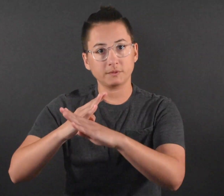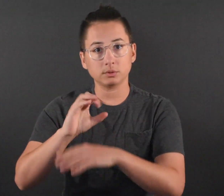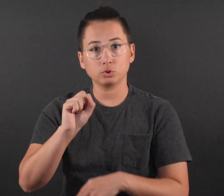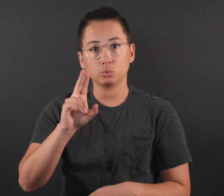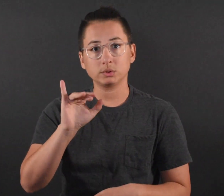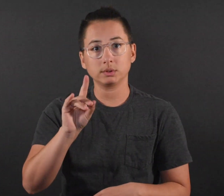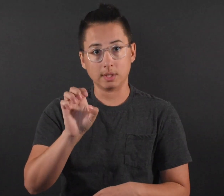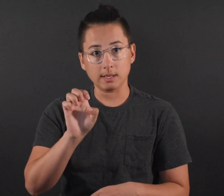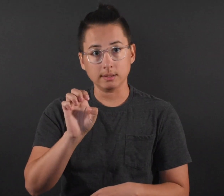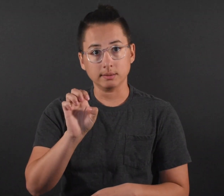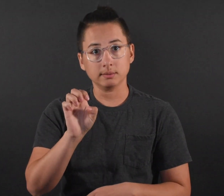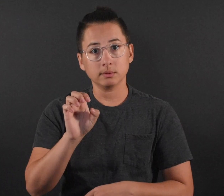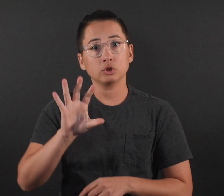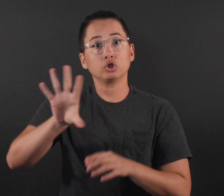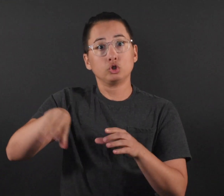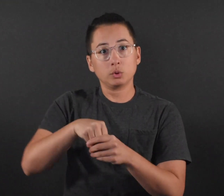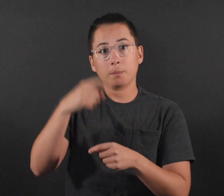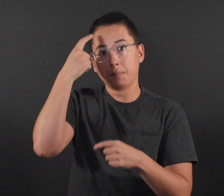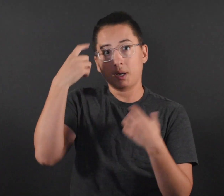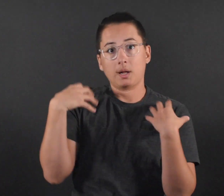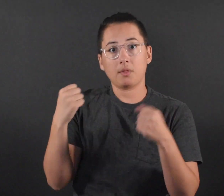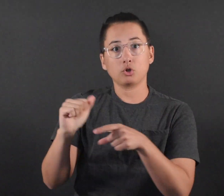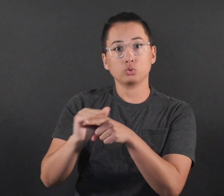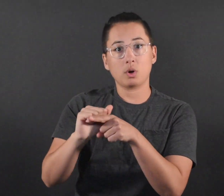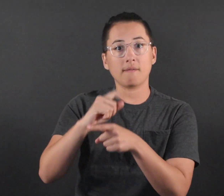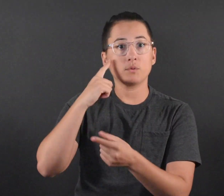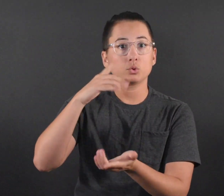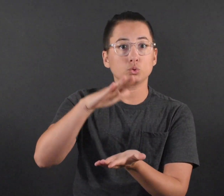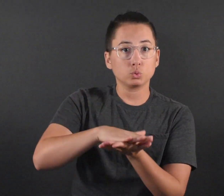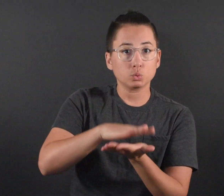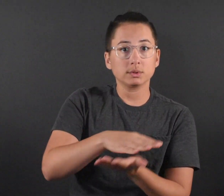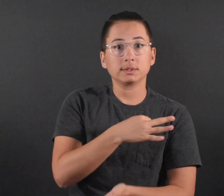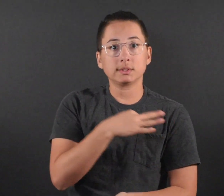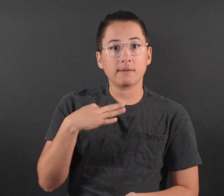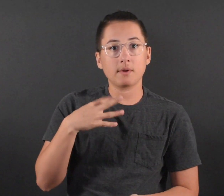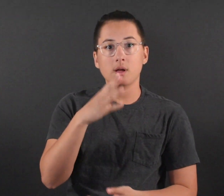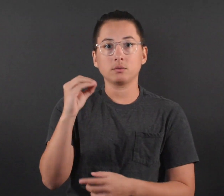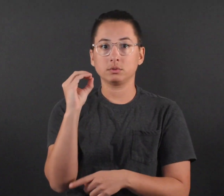suicides, including mental health training for school staff and the Zero Suicide Initiative.